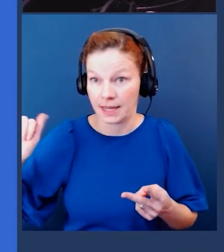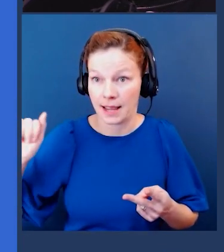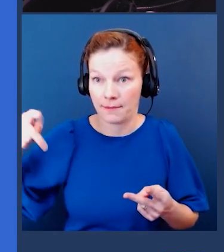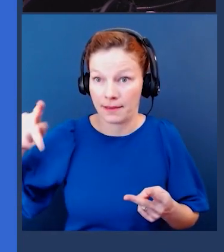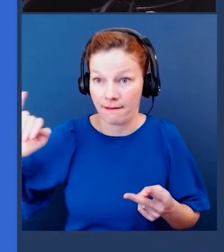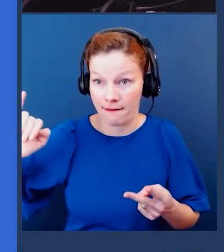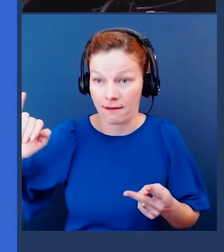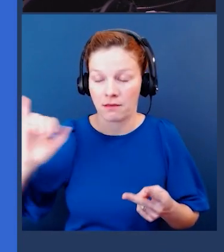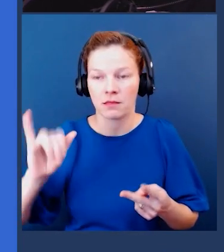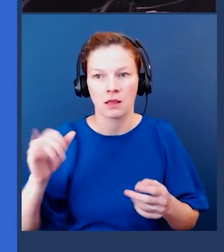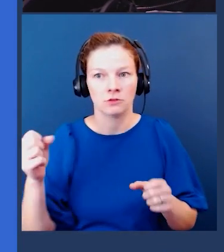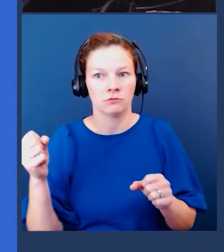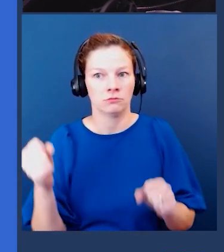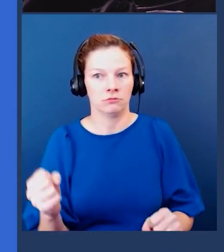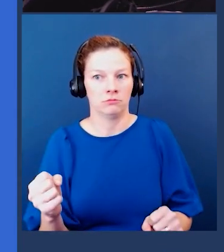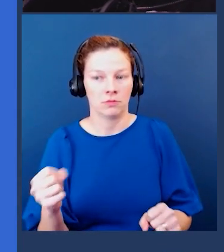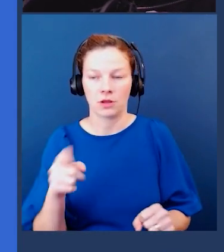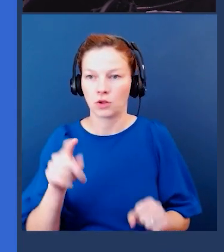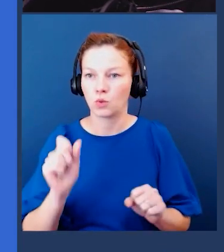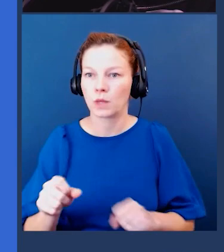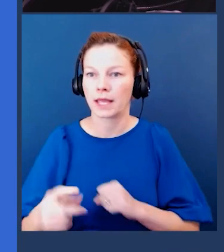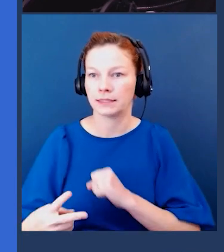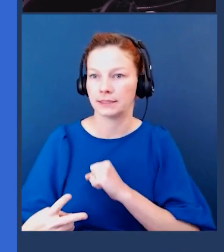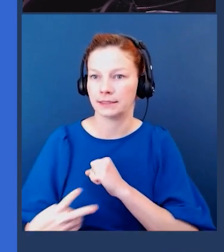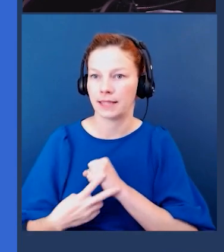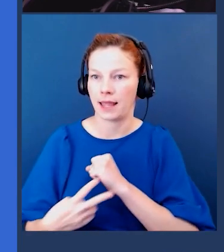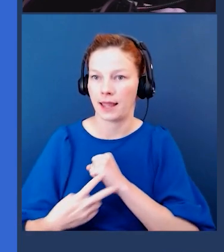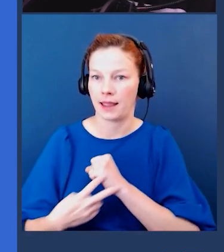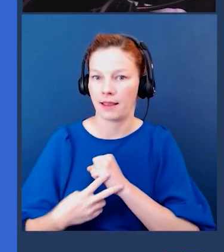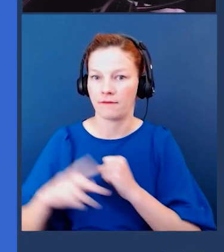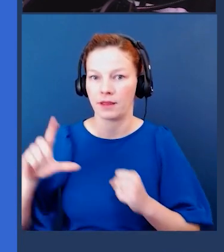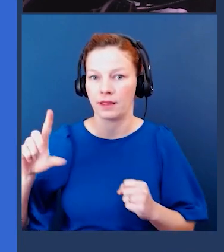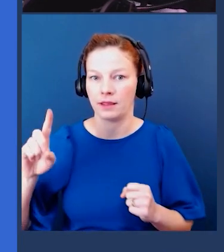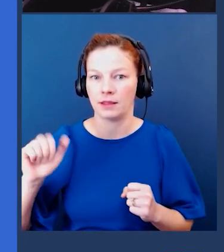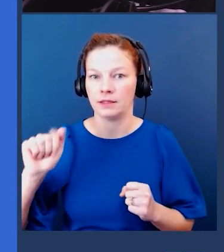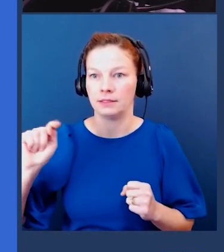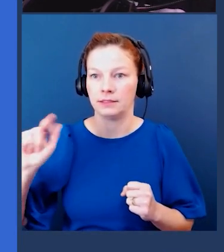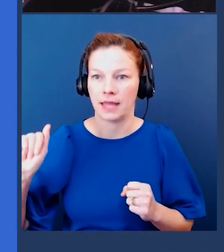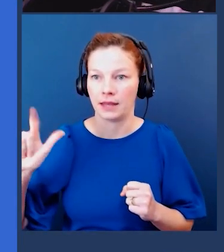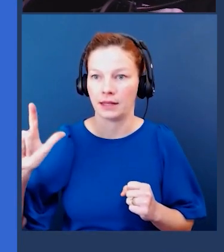JSON API where you can save in the data like all the activity from your game client.